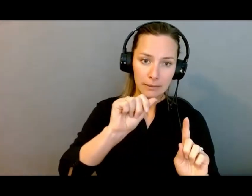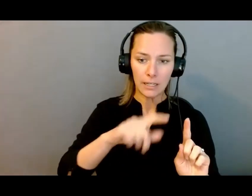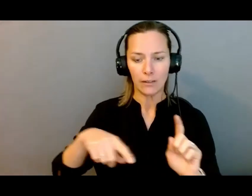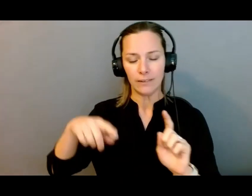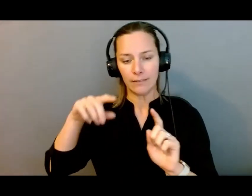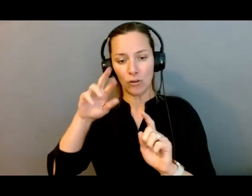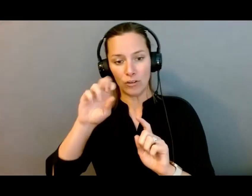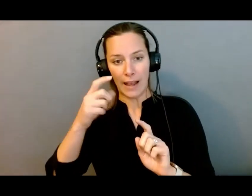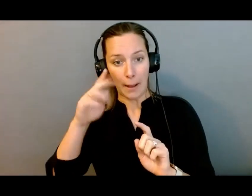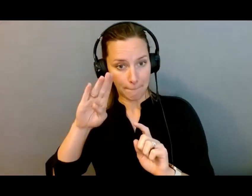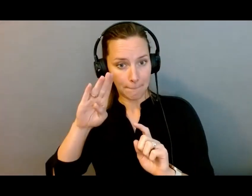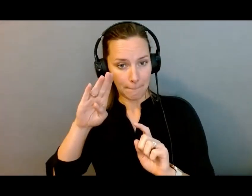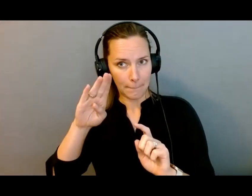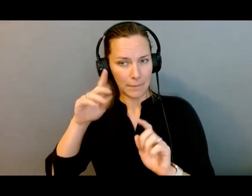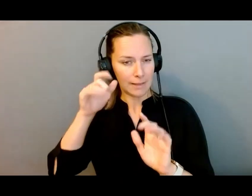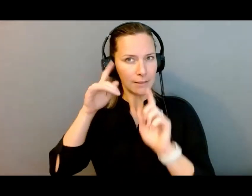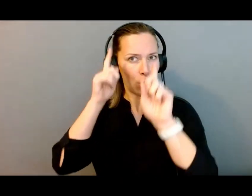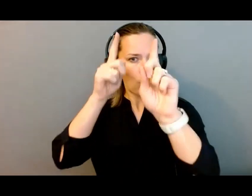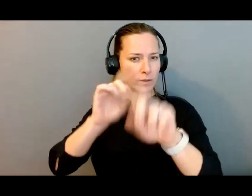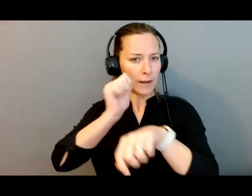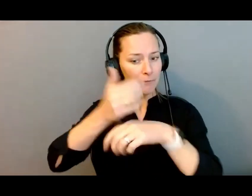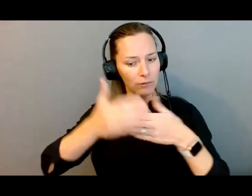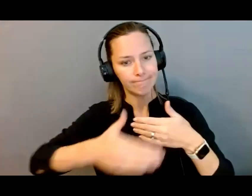I should note that this project is funded